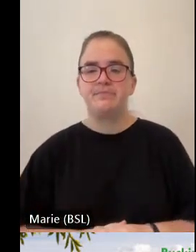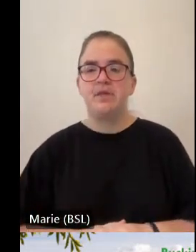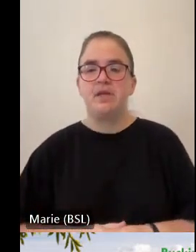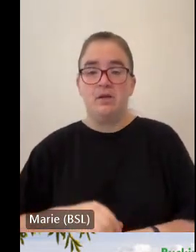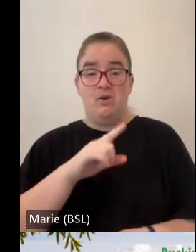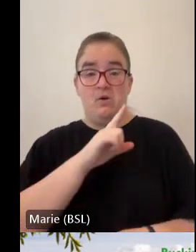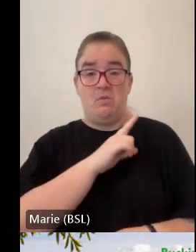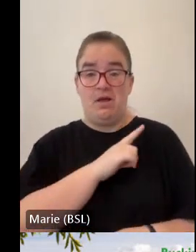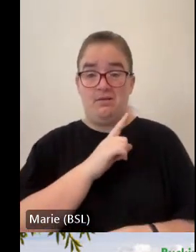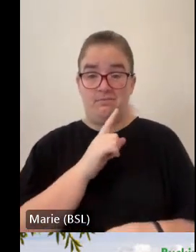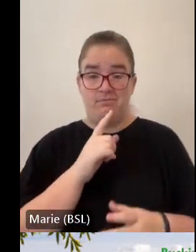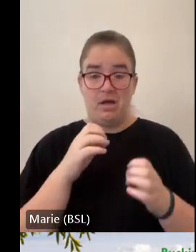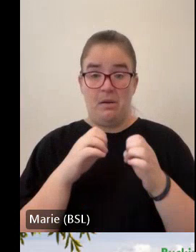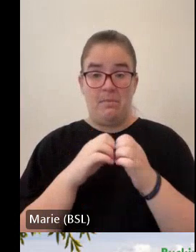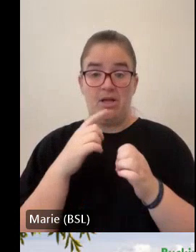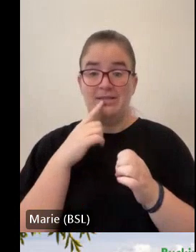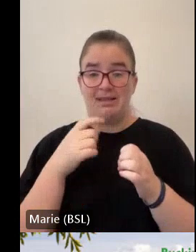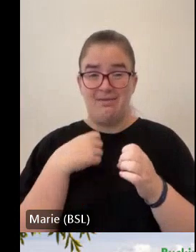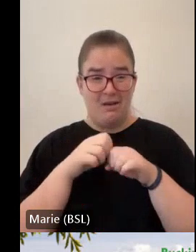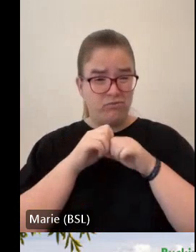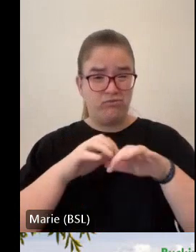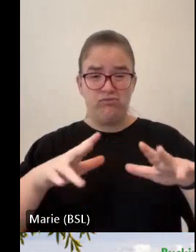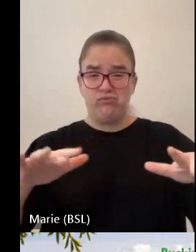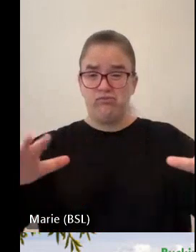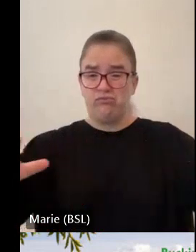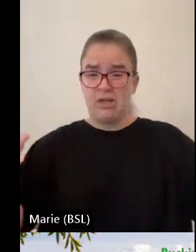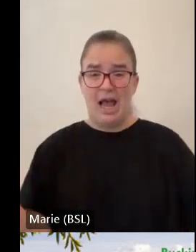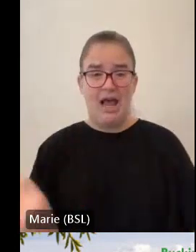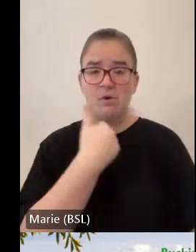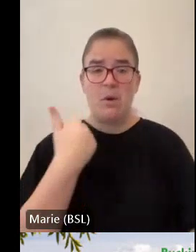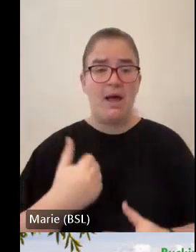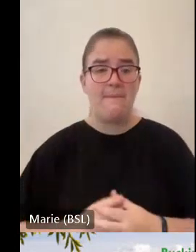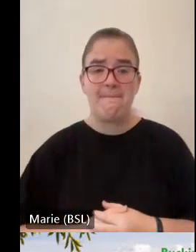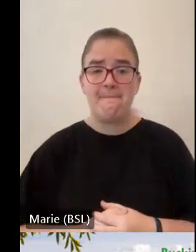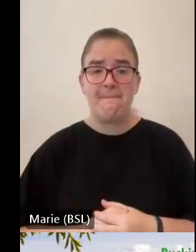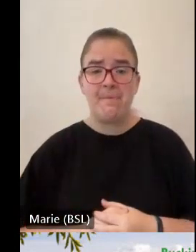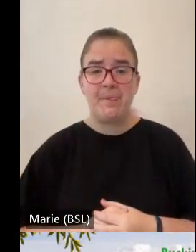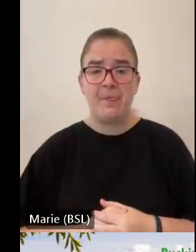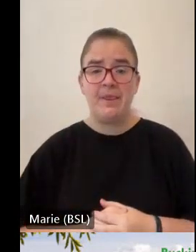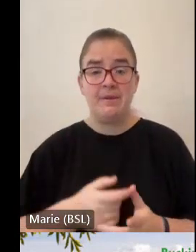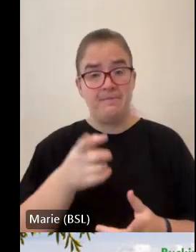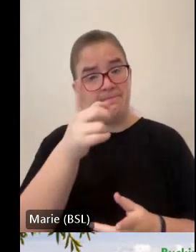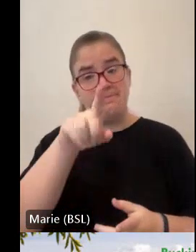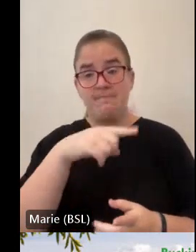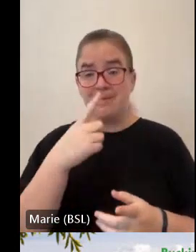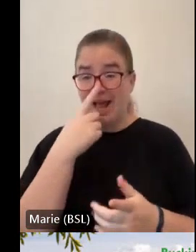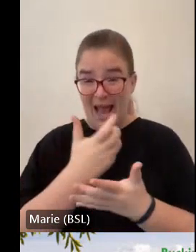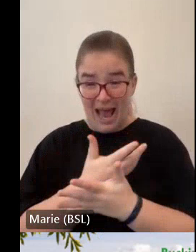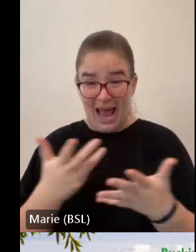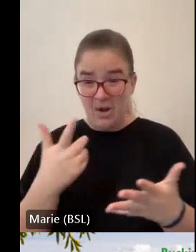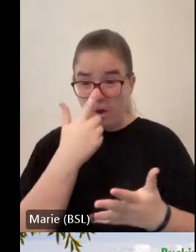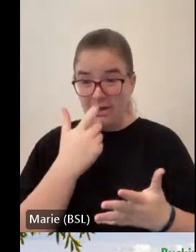as Bernie said, that absolutely rife. So anyone can be affected by a scam.